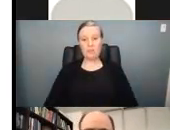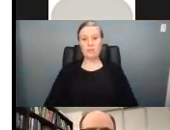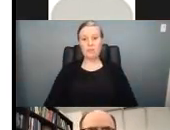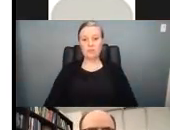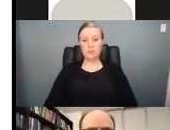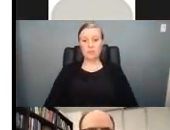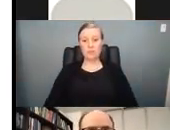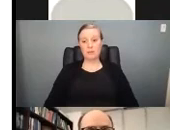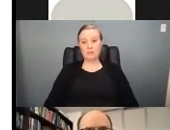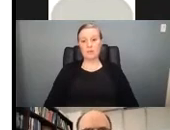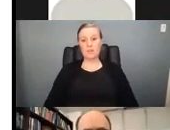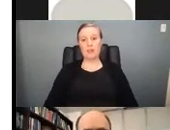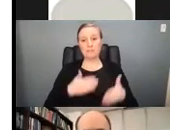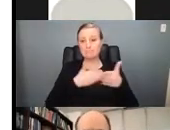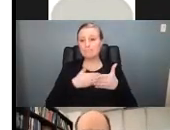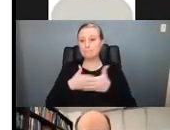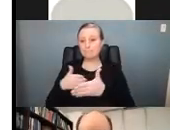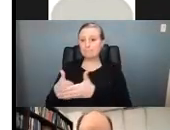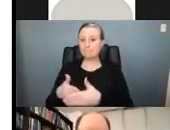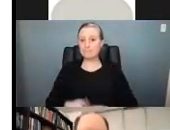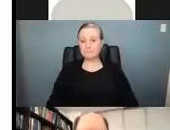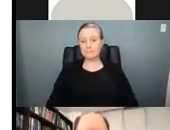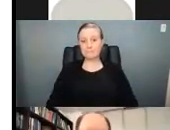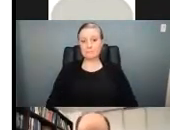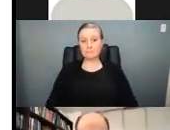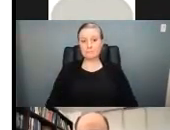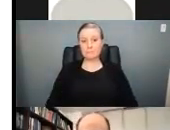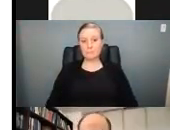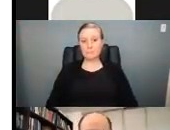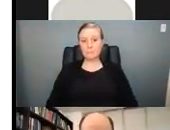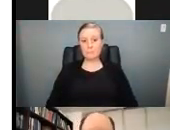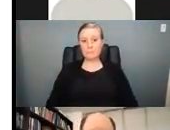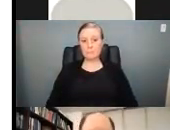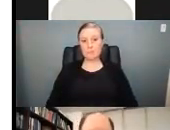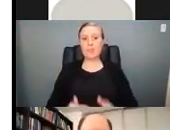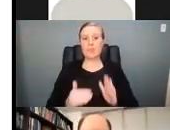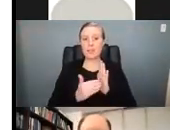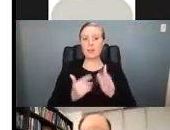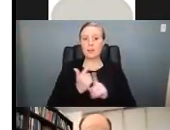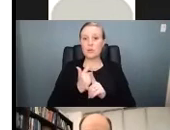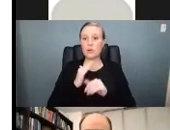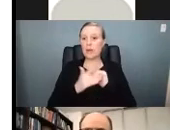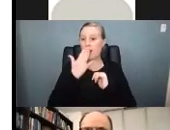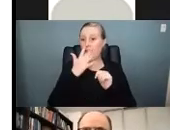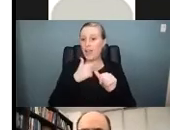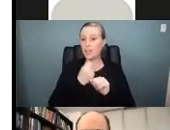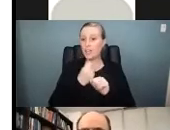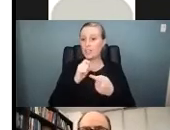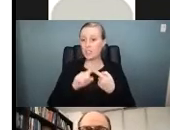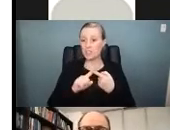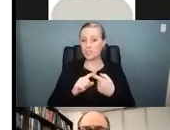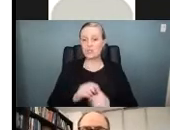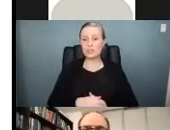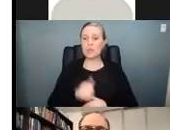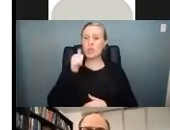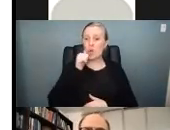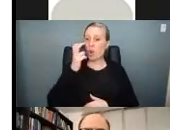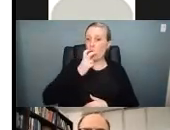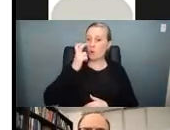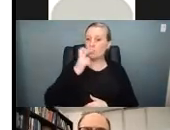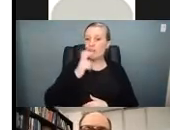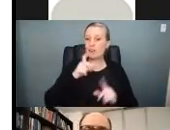a little bit more at age. Again, we know that digital inclusion declines with age, this